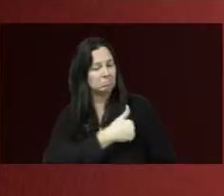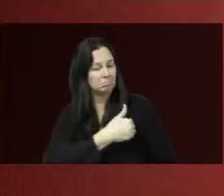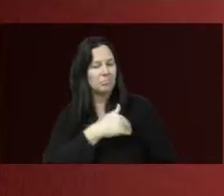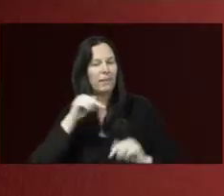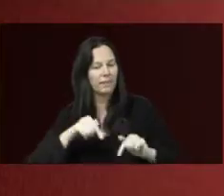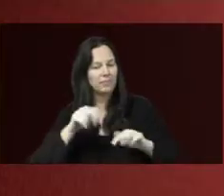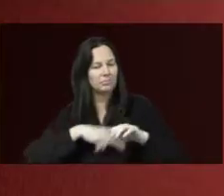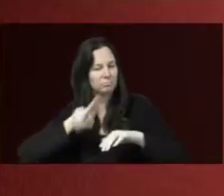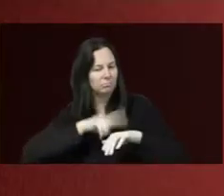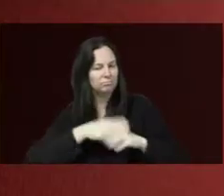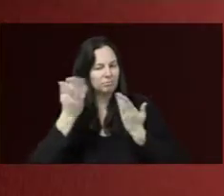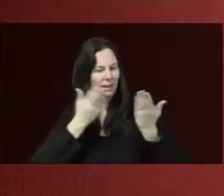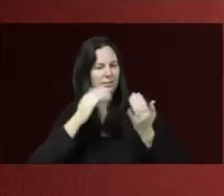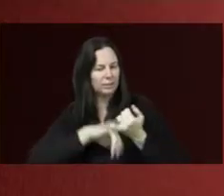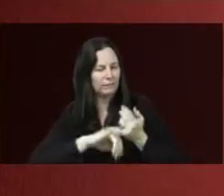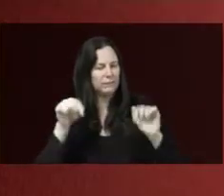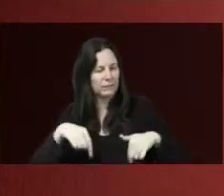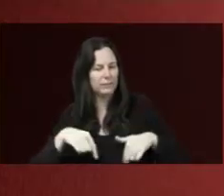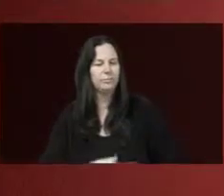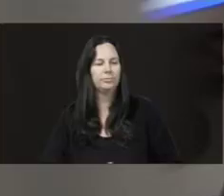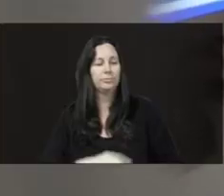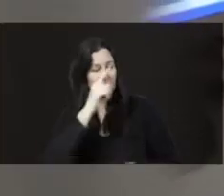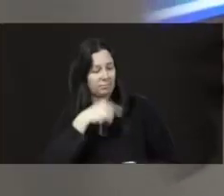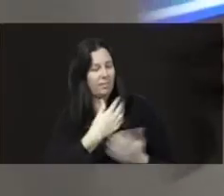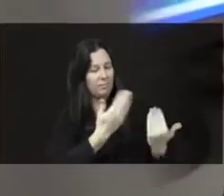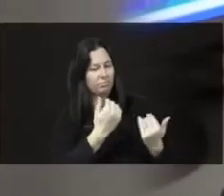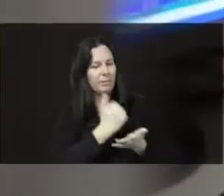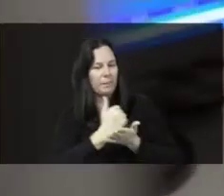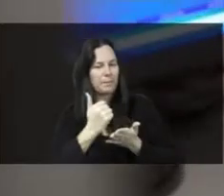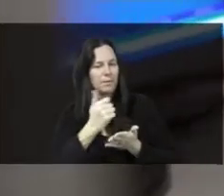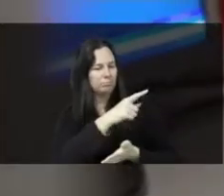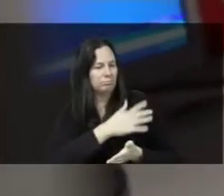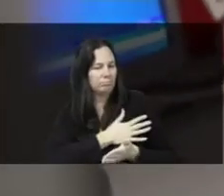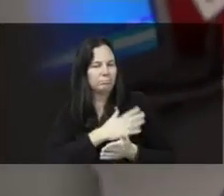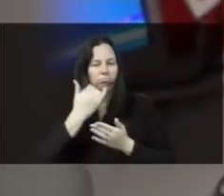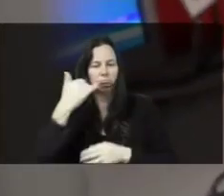Good morning. This is the National Relay Service here. Can I have the number that you'd like to dial, please?